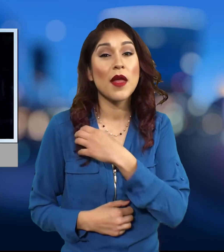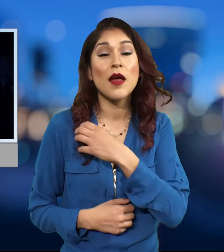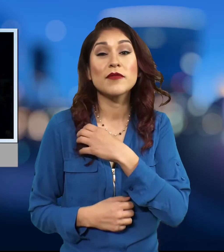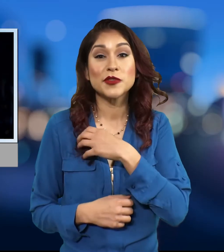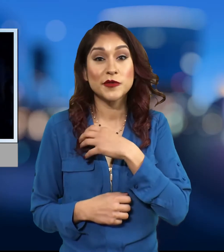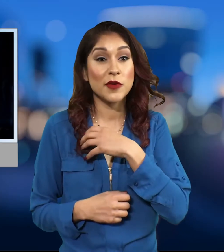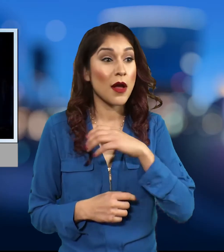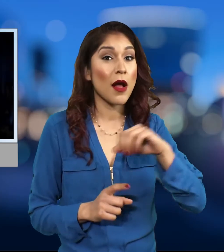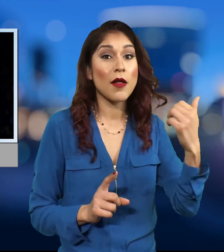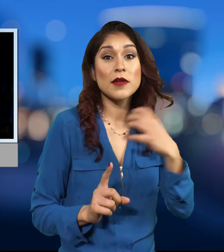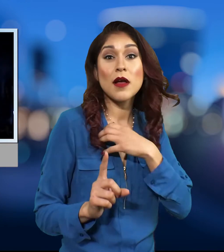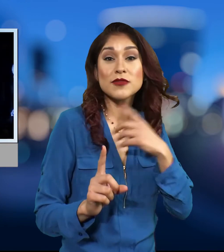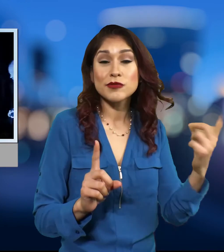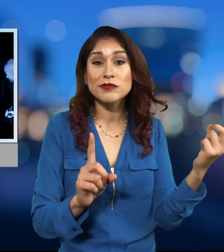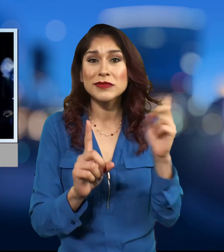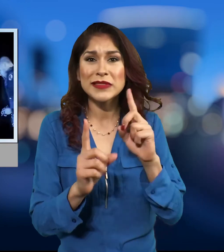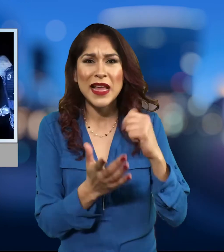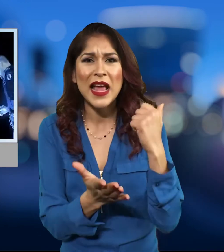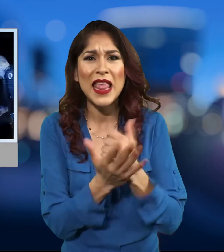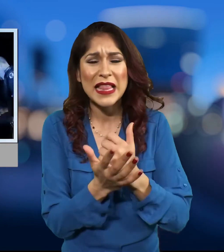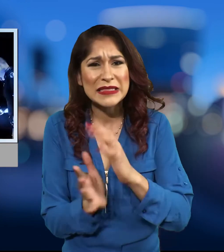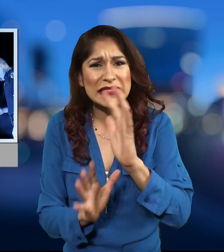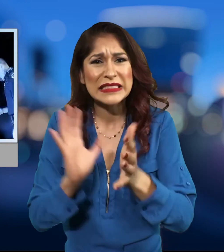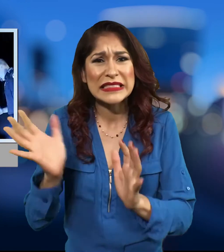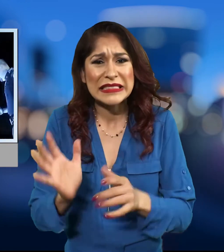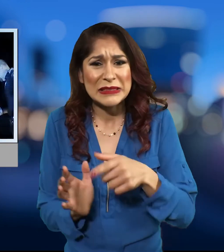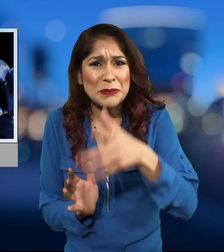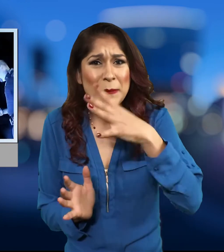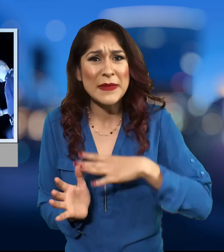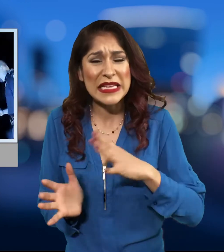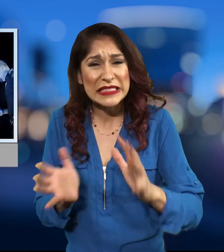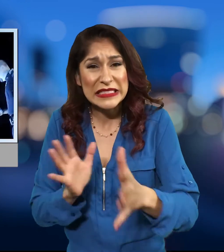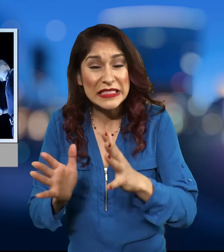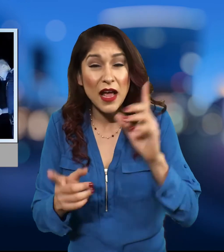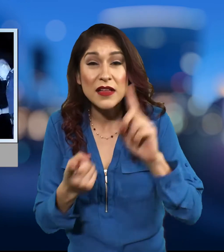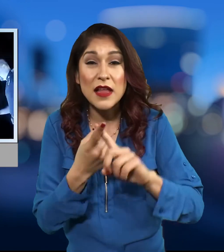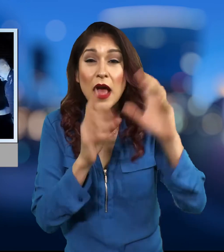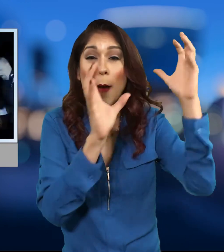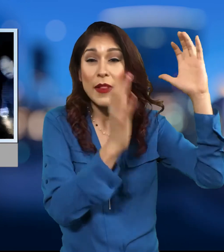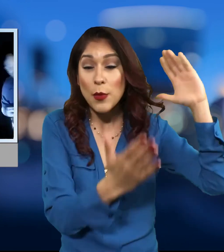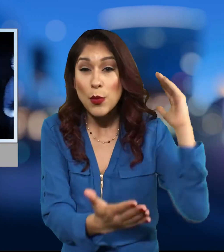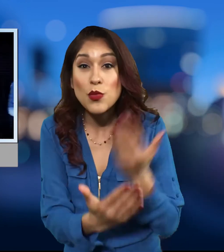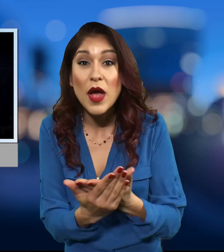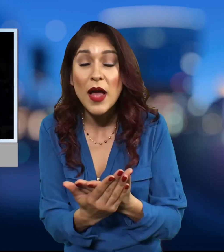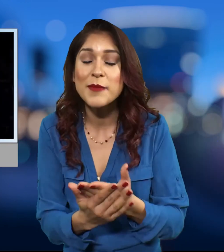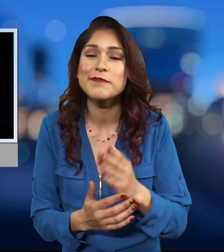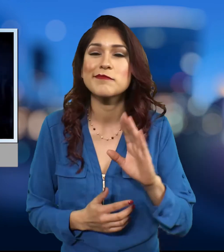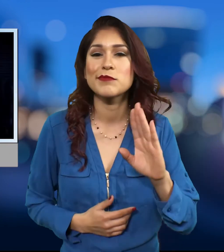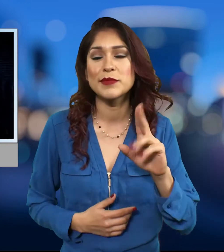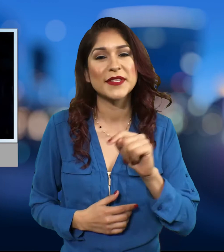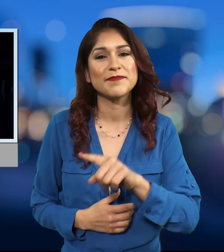The officer, along with other deputies, gave first aid to the suspect until an ambulance arrives.